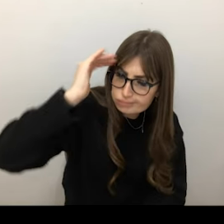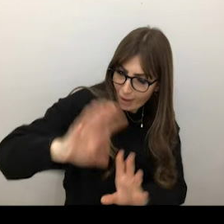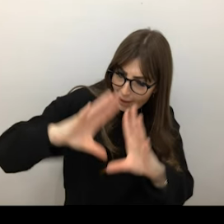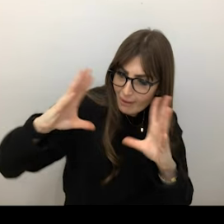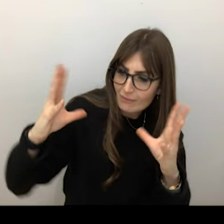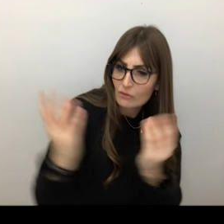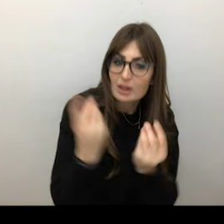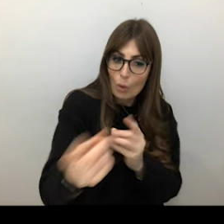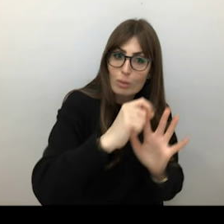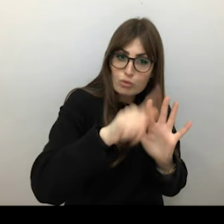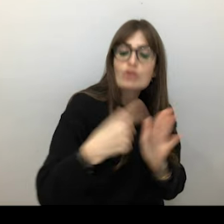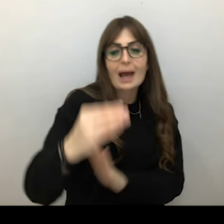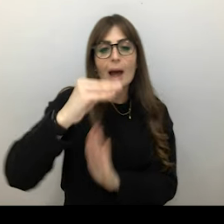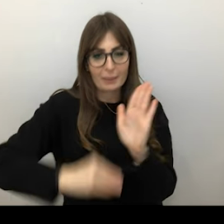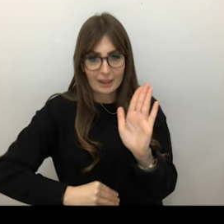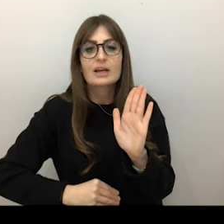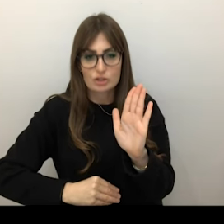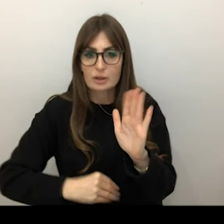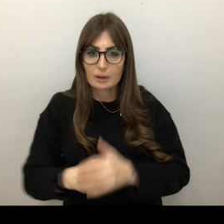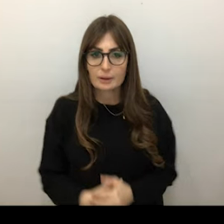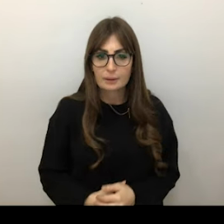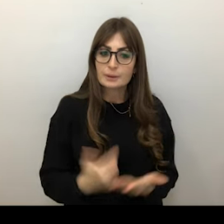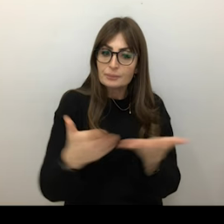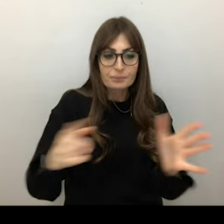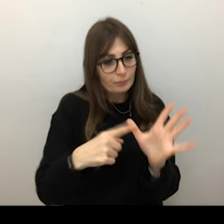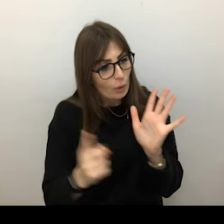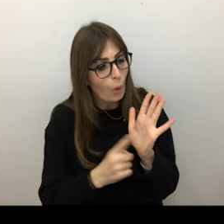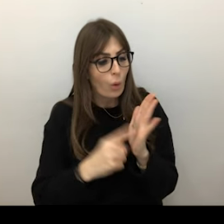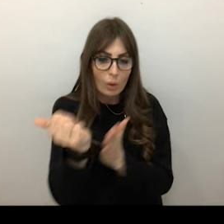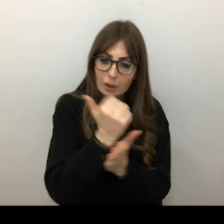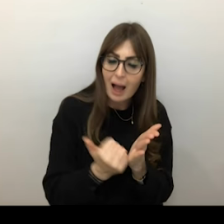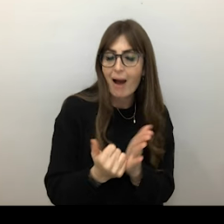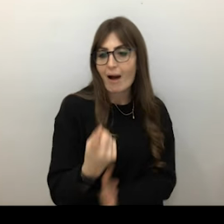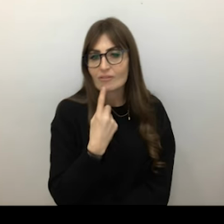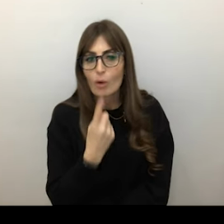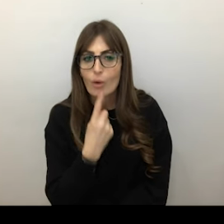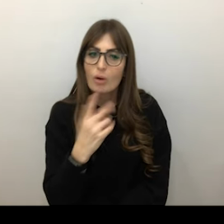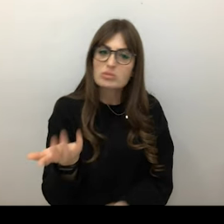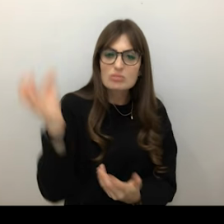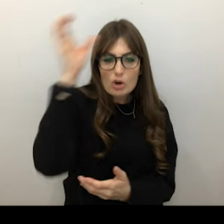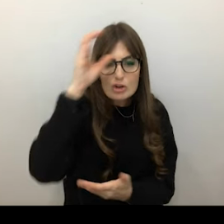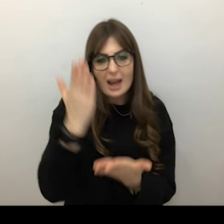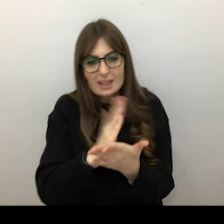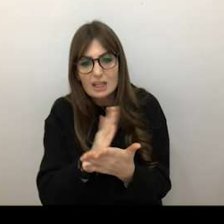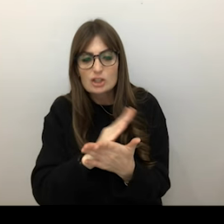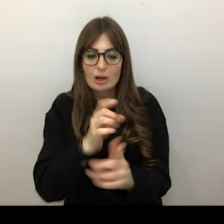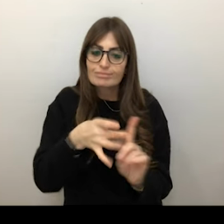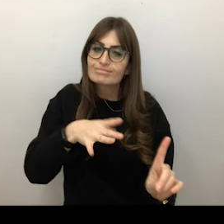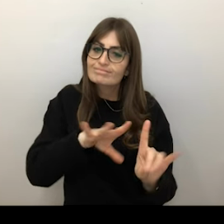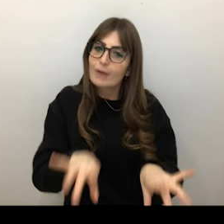and the application. This fund is open to all art forms, and it's about creating and sharing distinctly Australian stories.